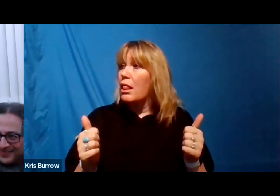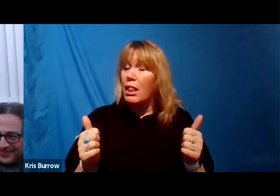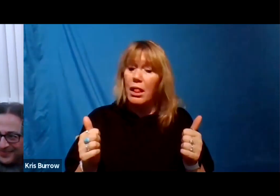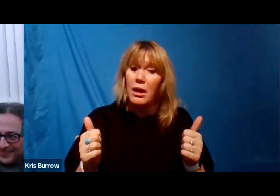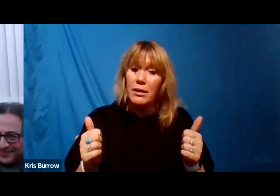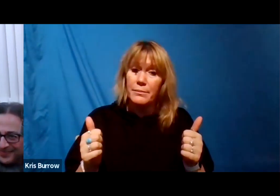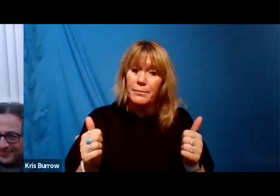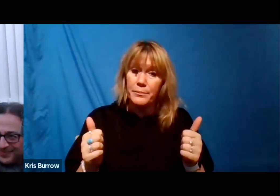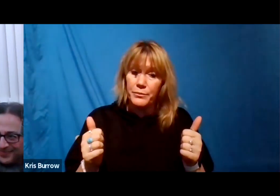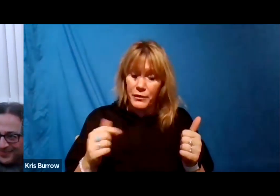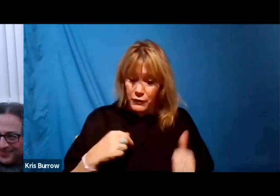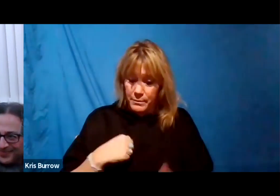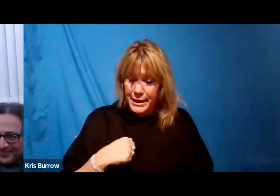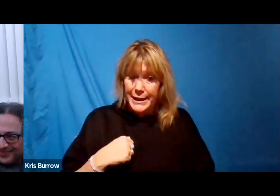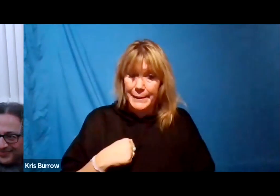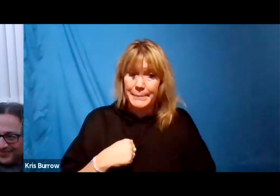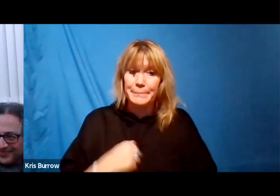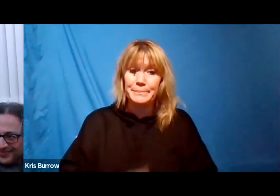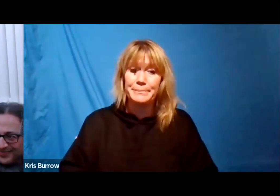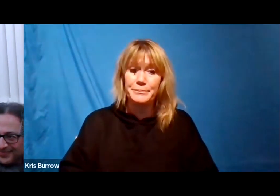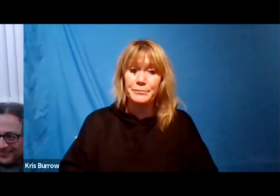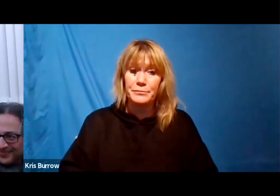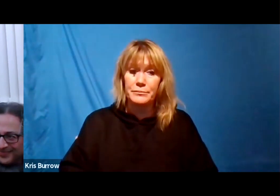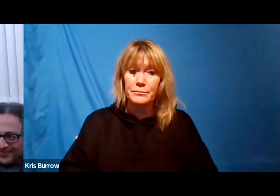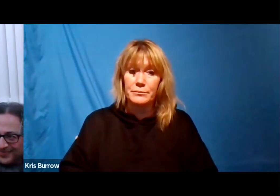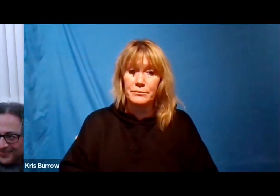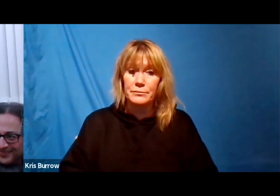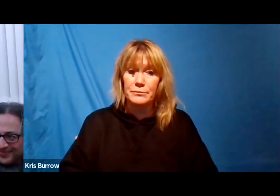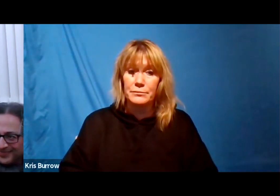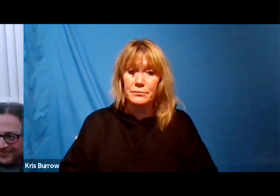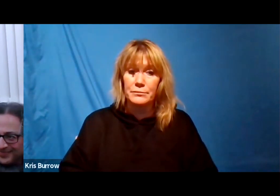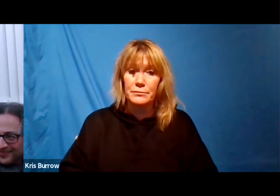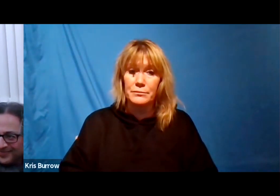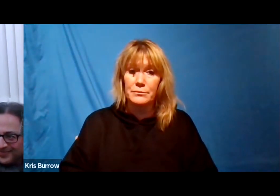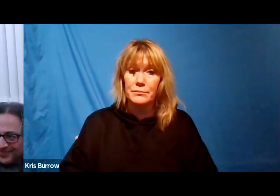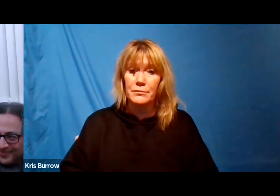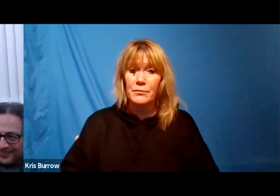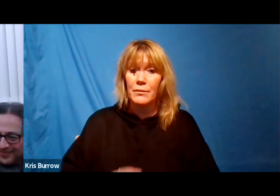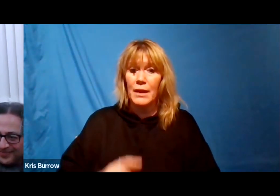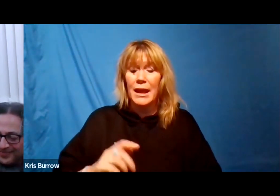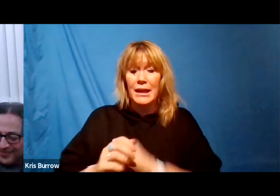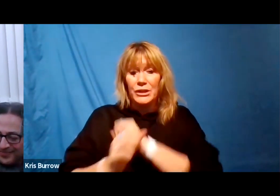Self defence assert your rights Buck the trends, grab your friends